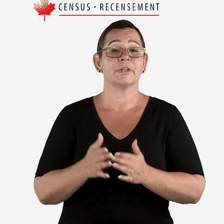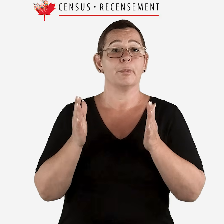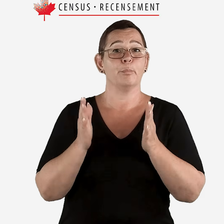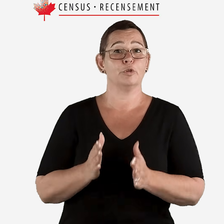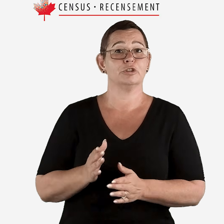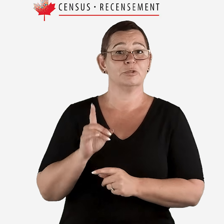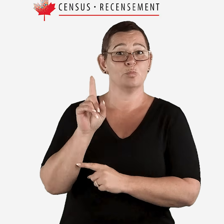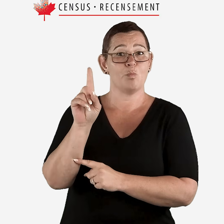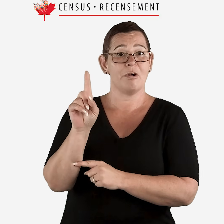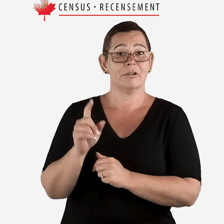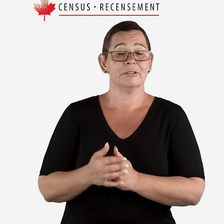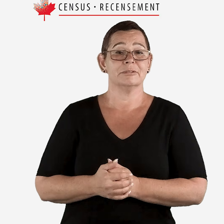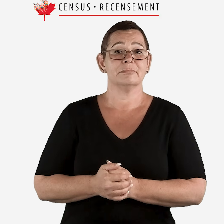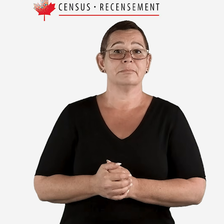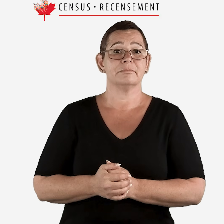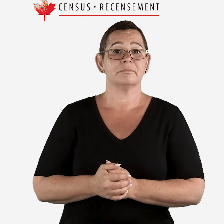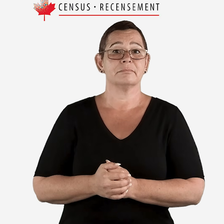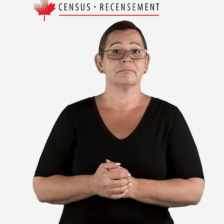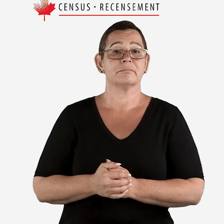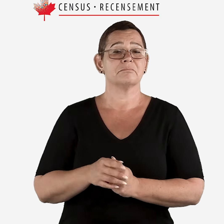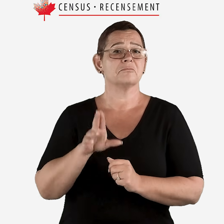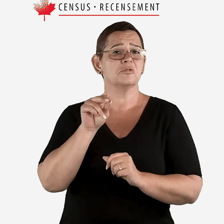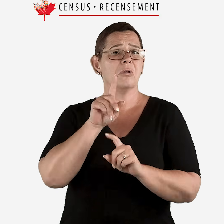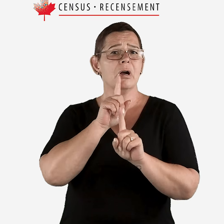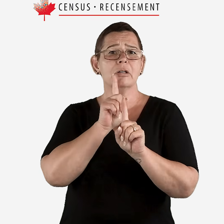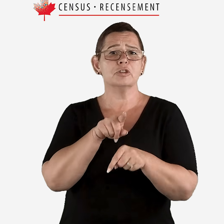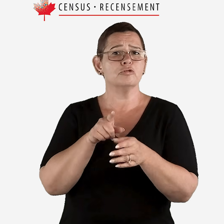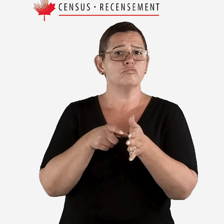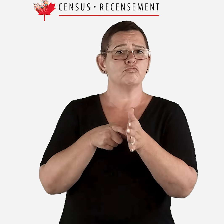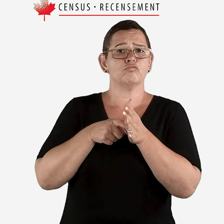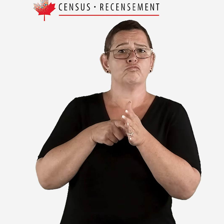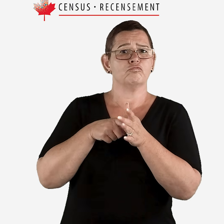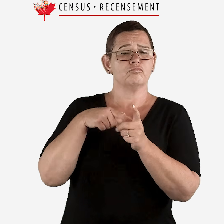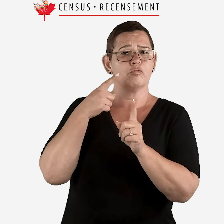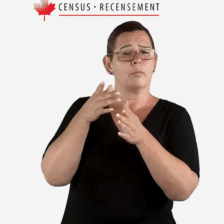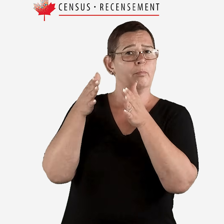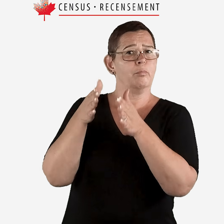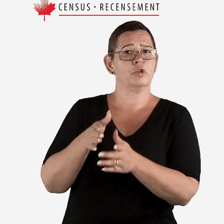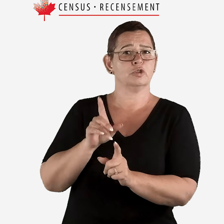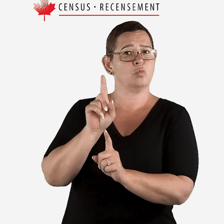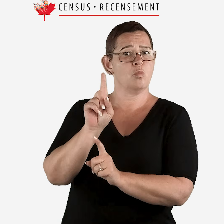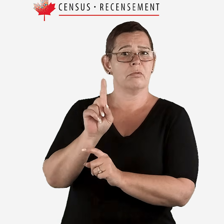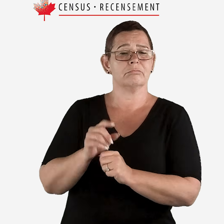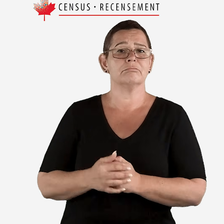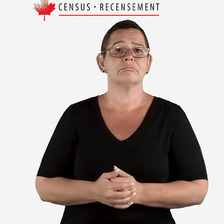Person 1 No answer required for Person 1